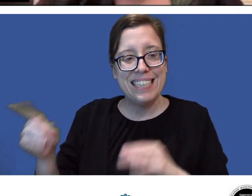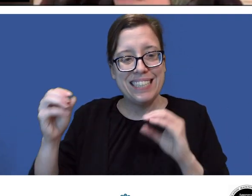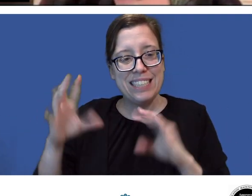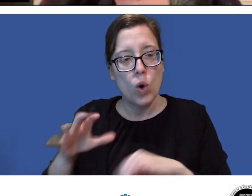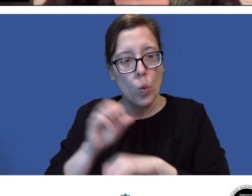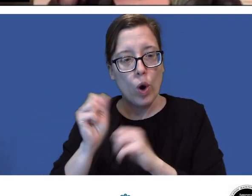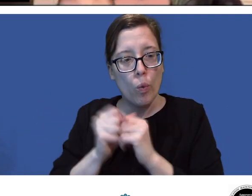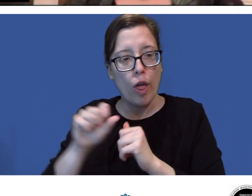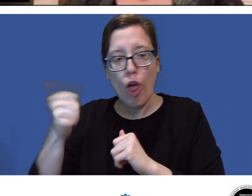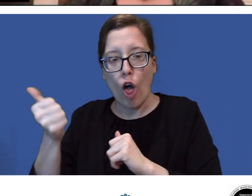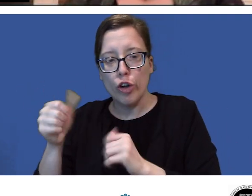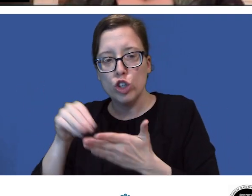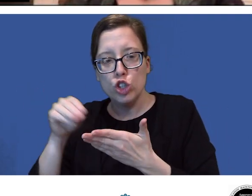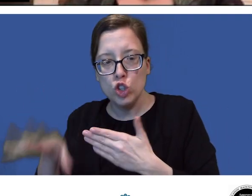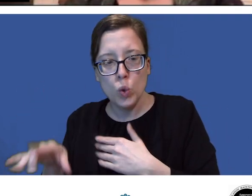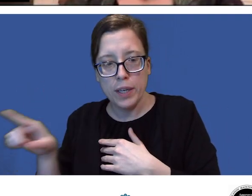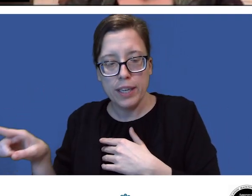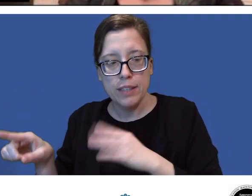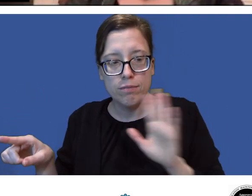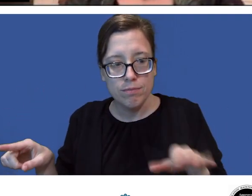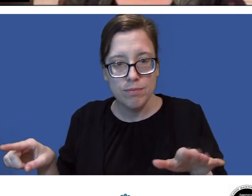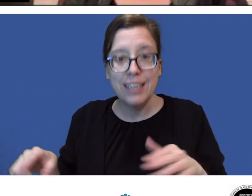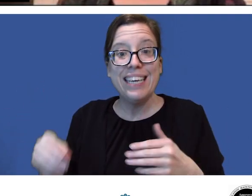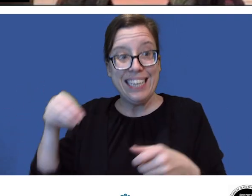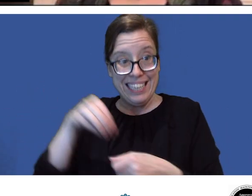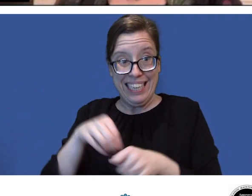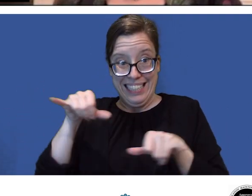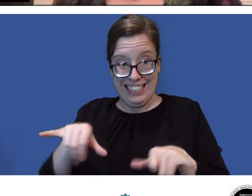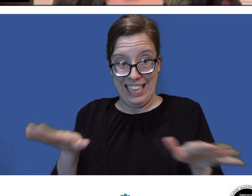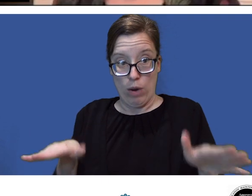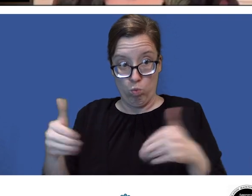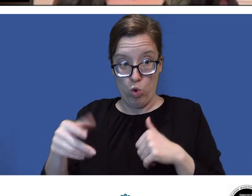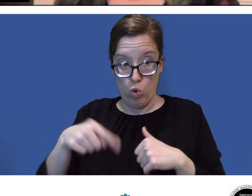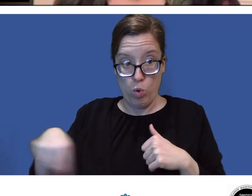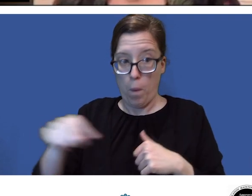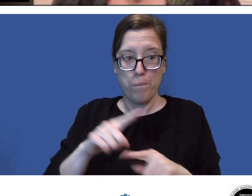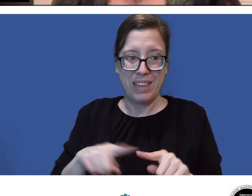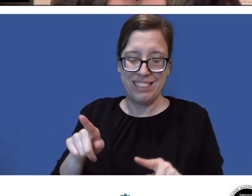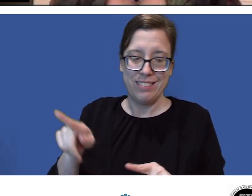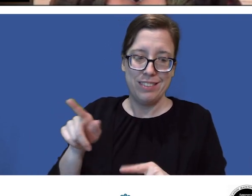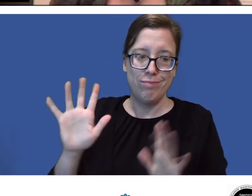to that learner, that learner needs to know she's not available, even if she's in the same